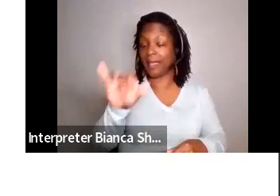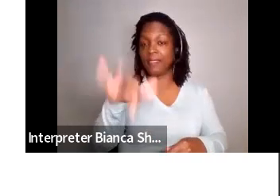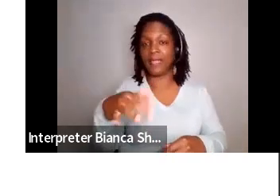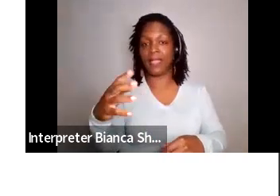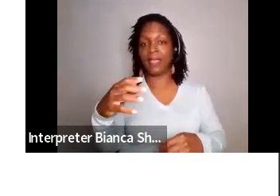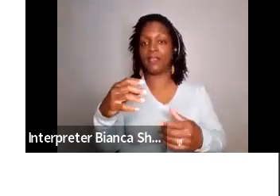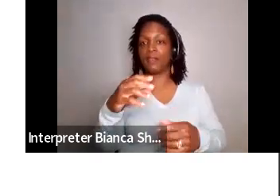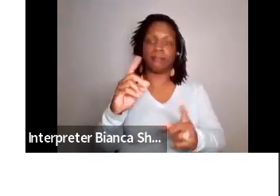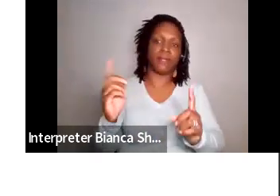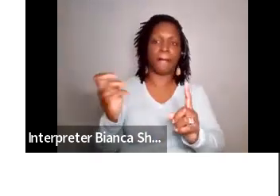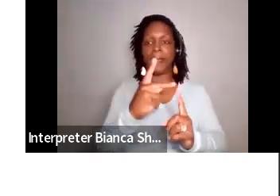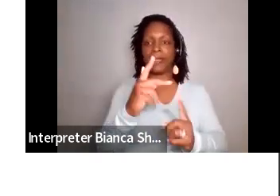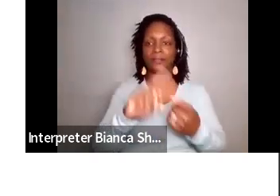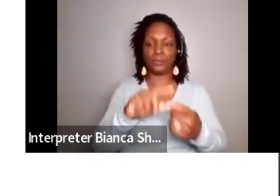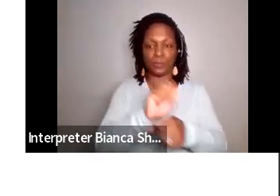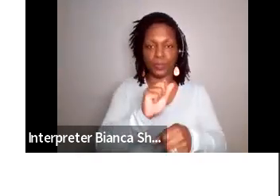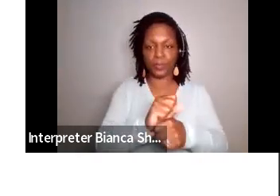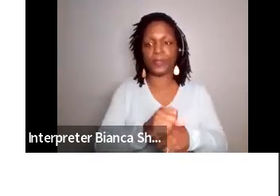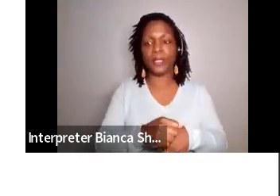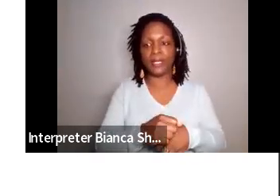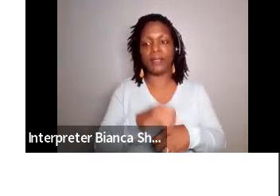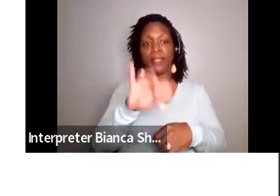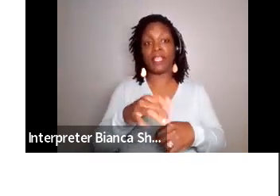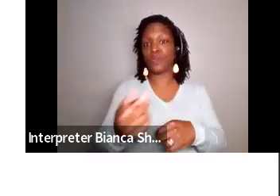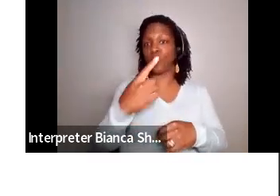So one of the major work incentives in returning to work.